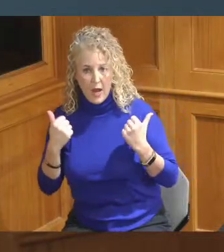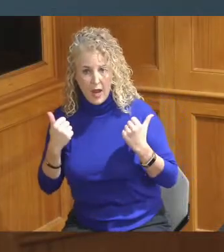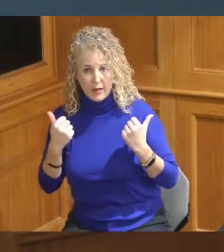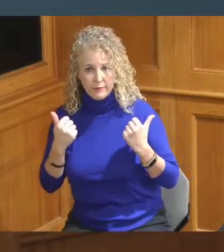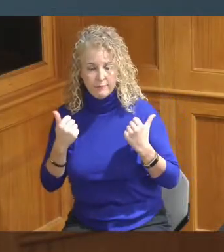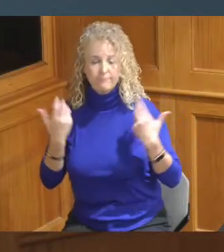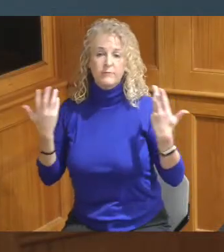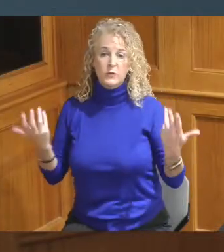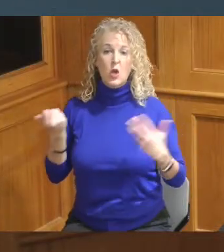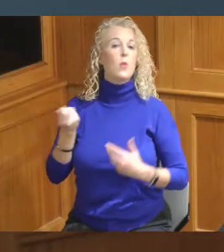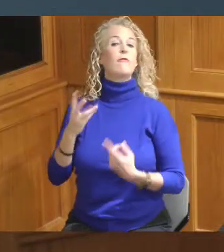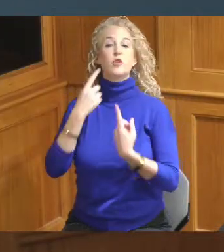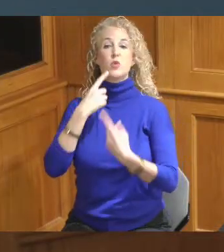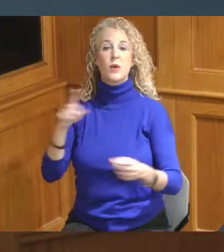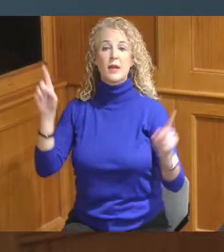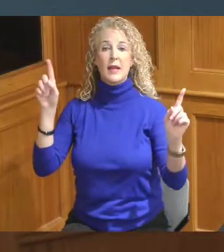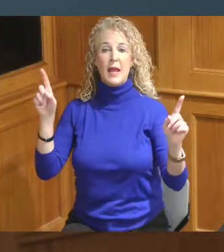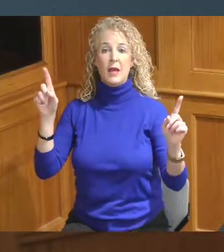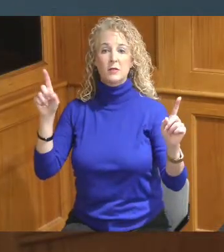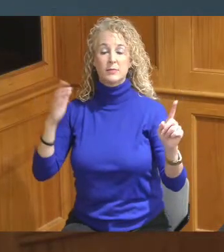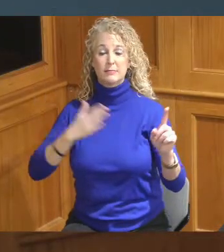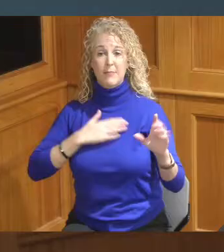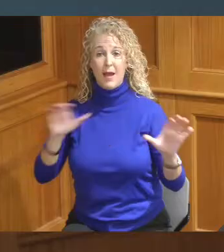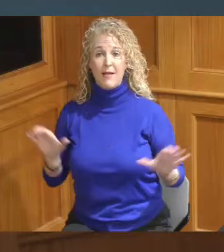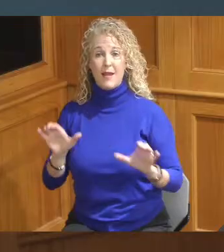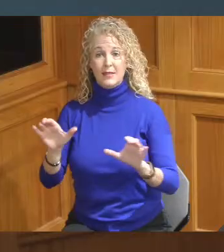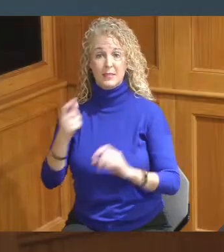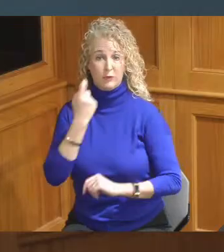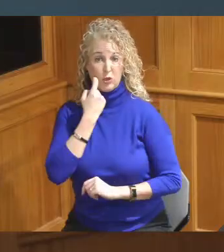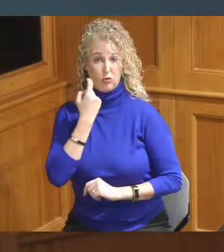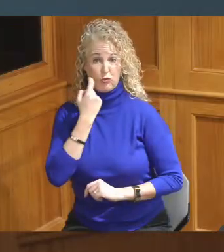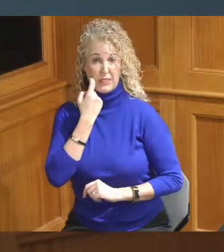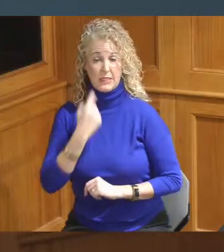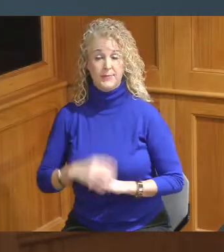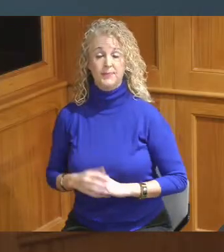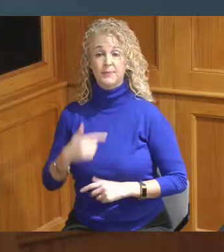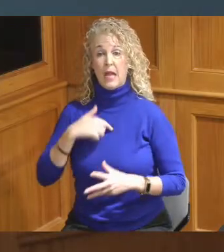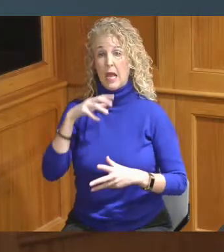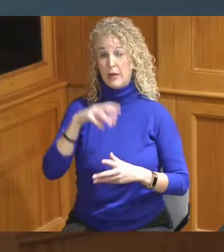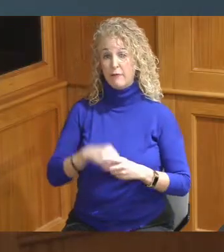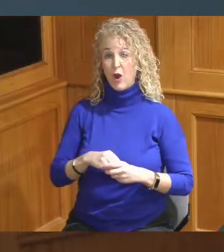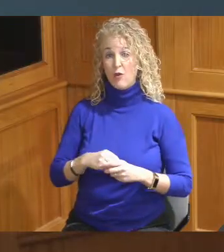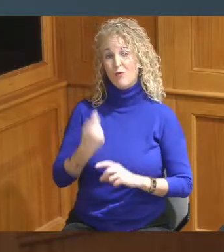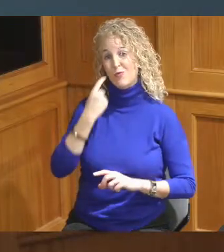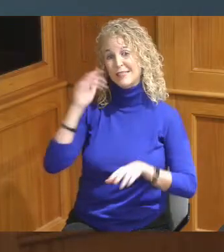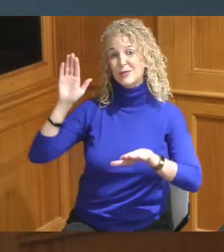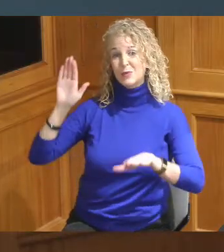I'd like to make as far as my activities. I was involved in a swearing in ceremony for the Board